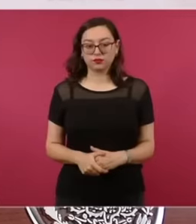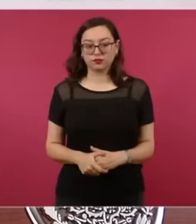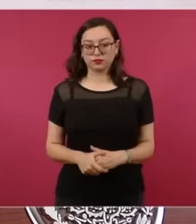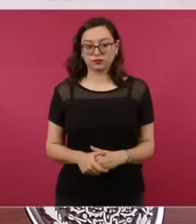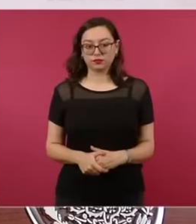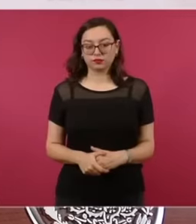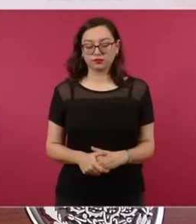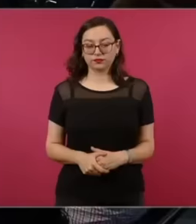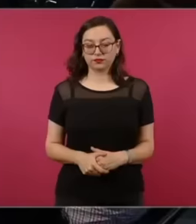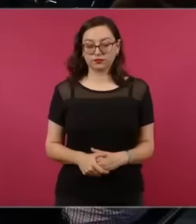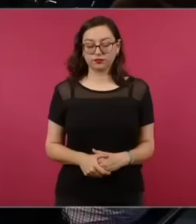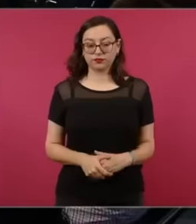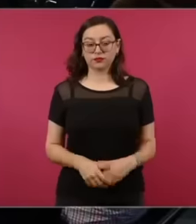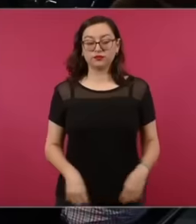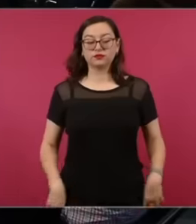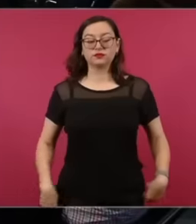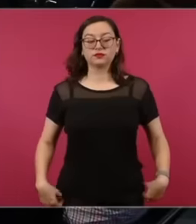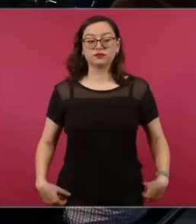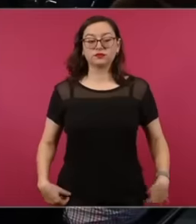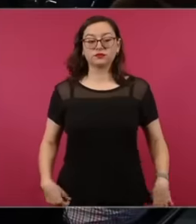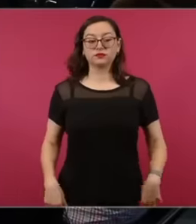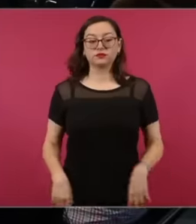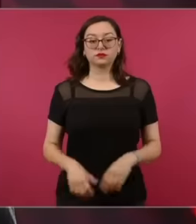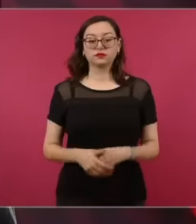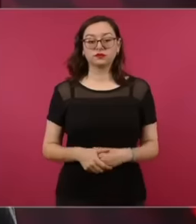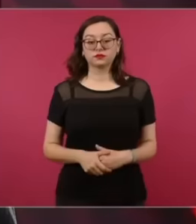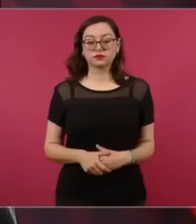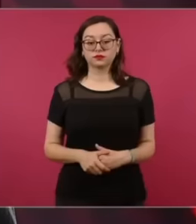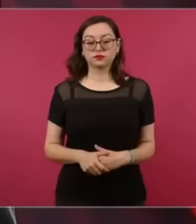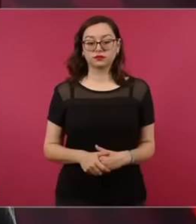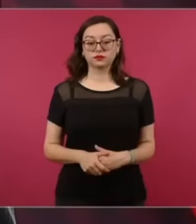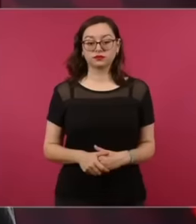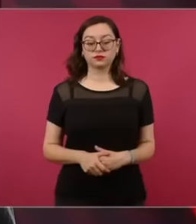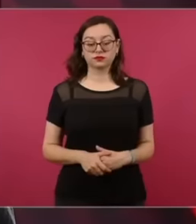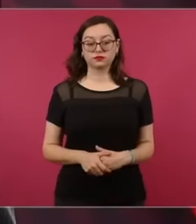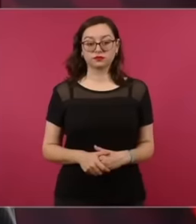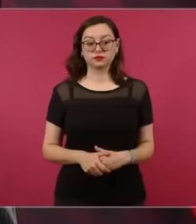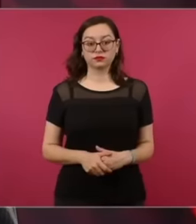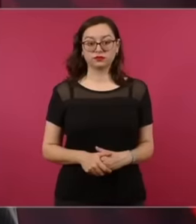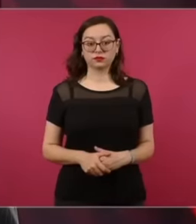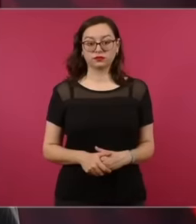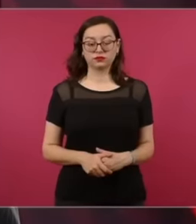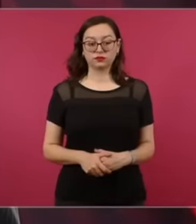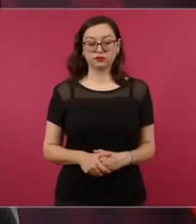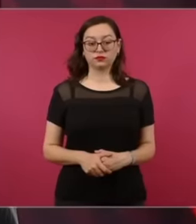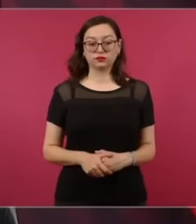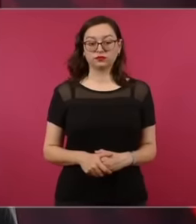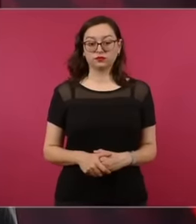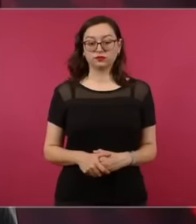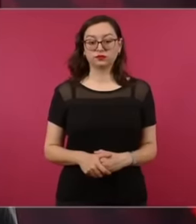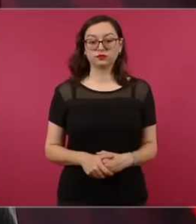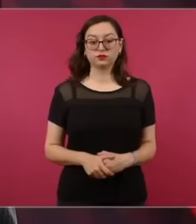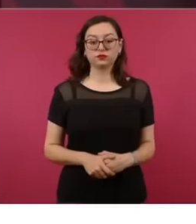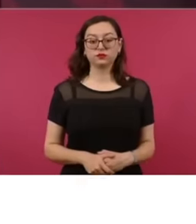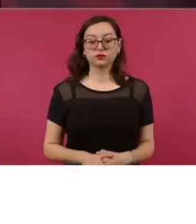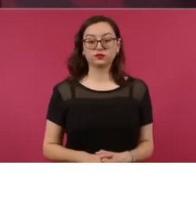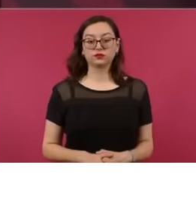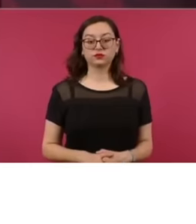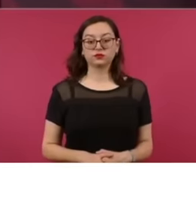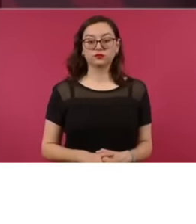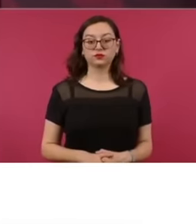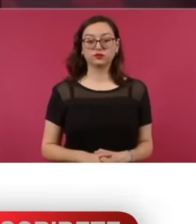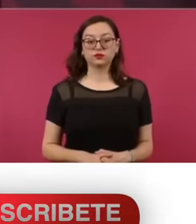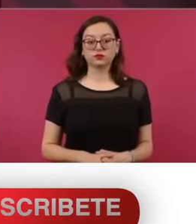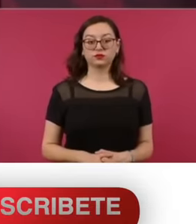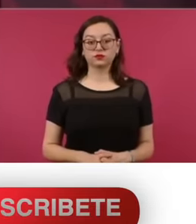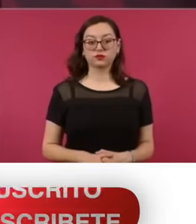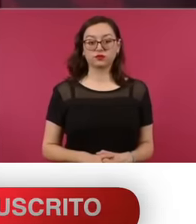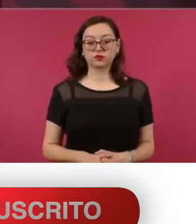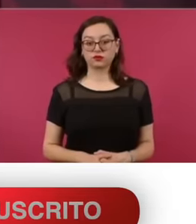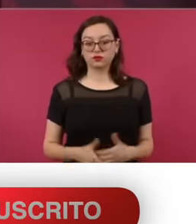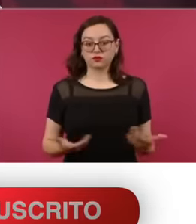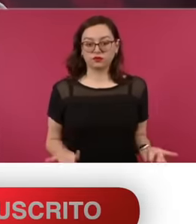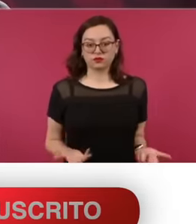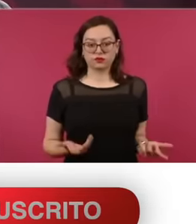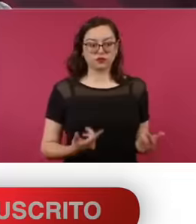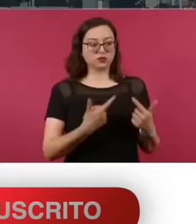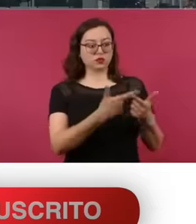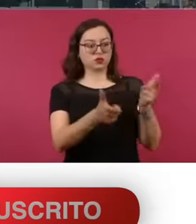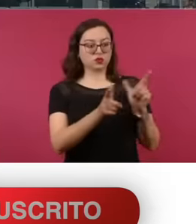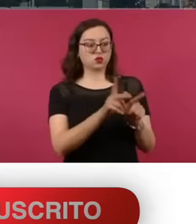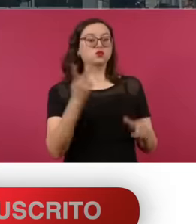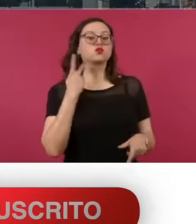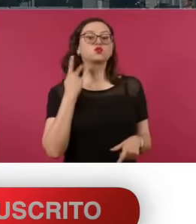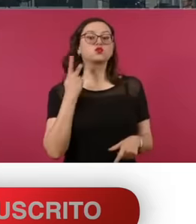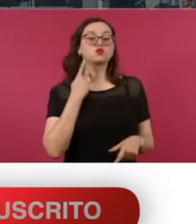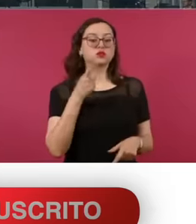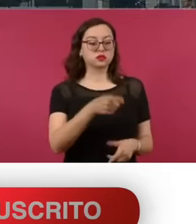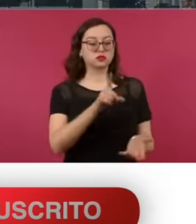parties report their expenses And why are they not going to report Who participated